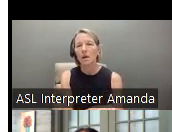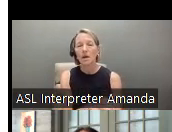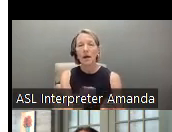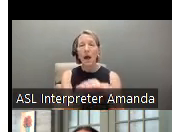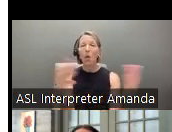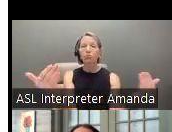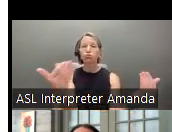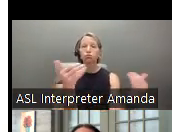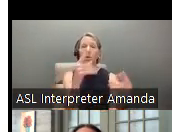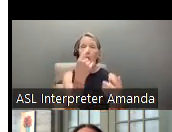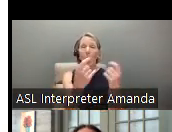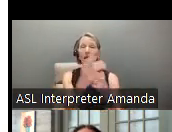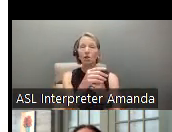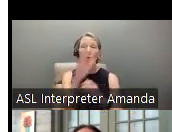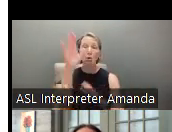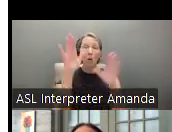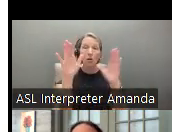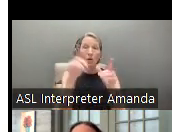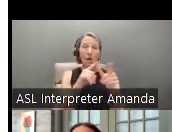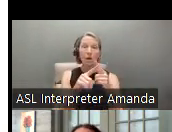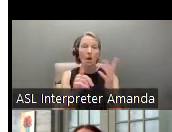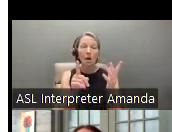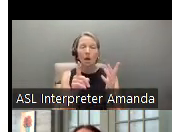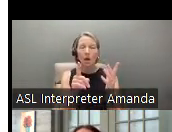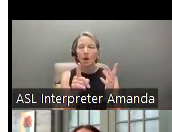um you can also raise your hand and I can unmute you as well like that